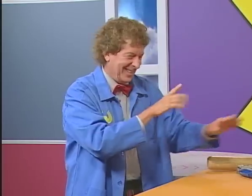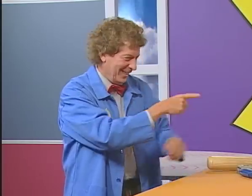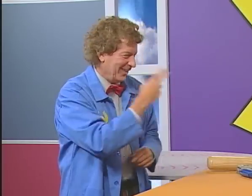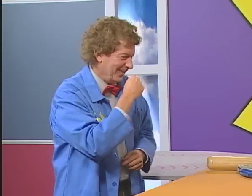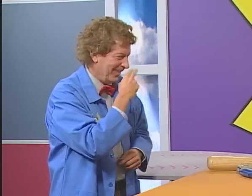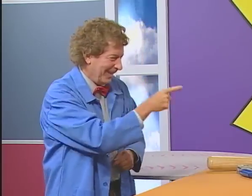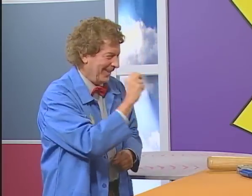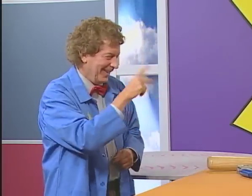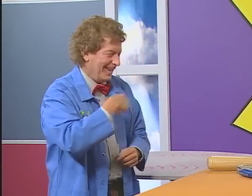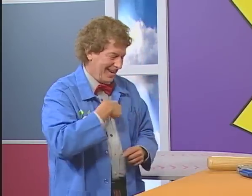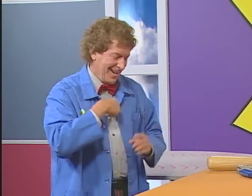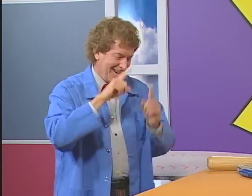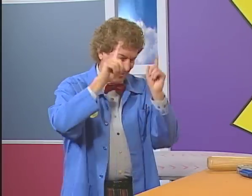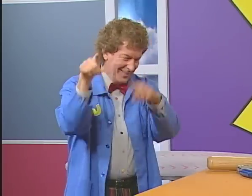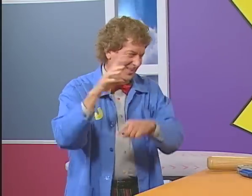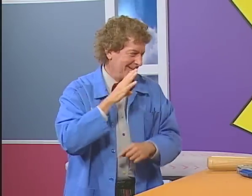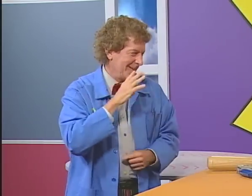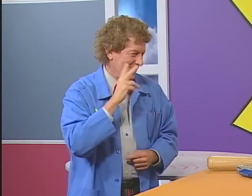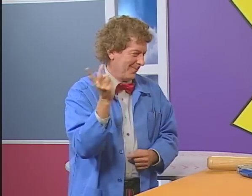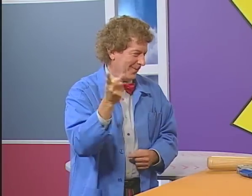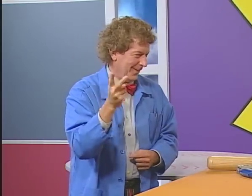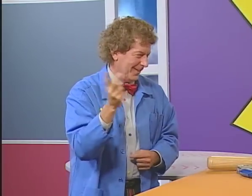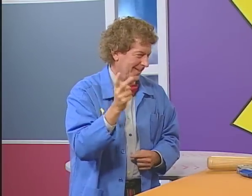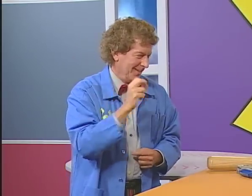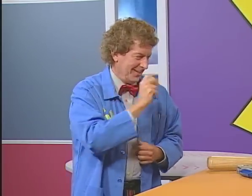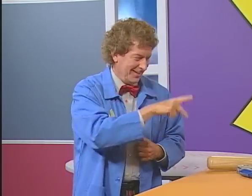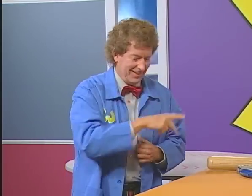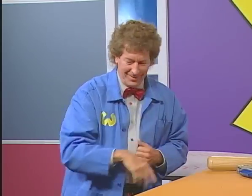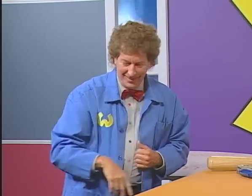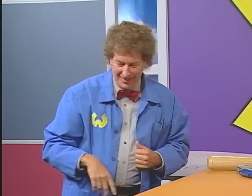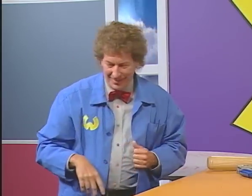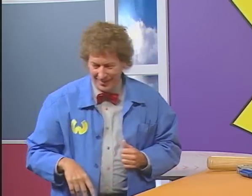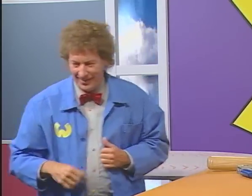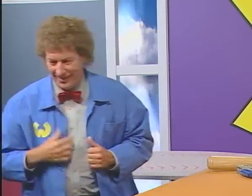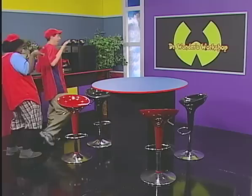OK, I'M GOING TO TALK WITH THEM, OK?